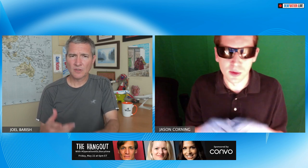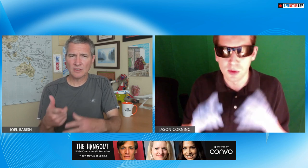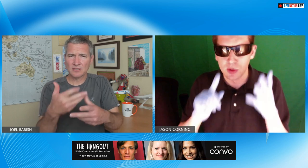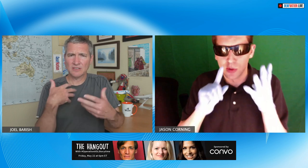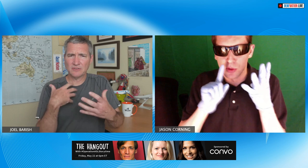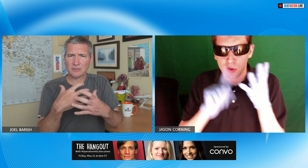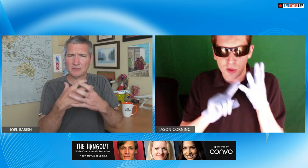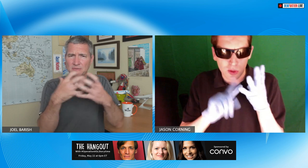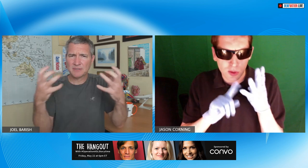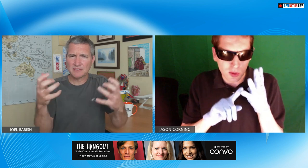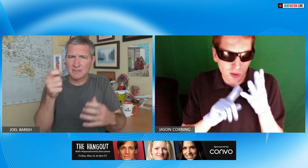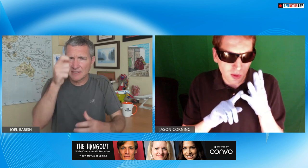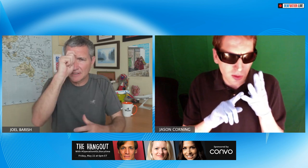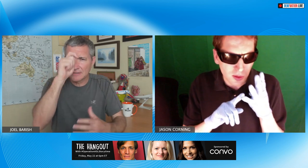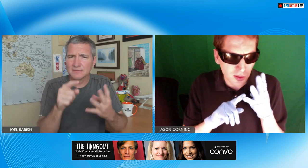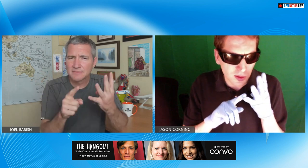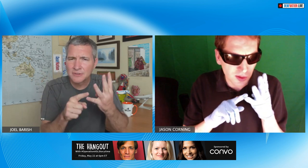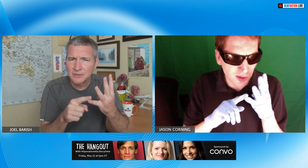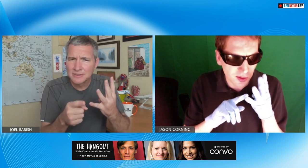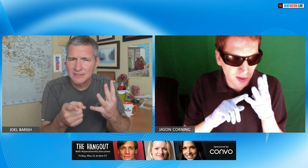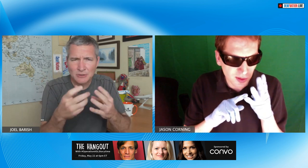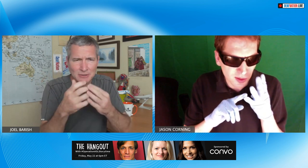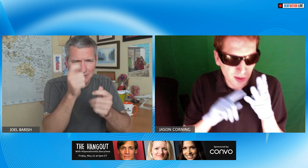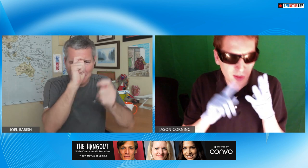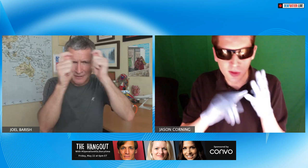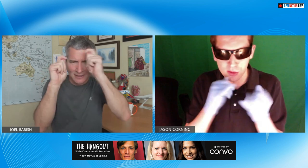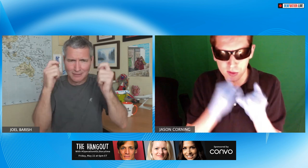you have a lot of knowledge, what is the last one?